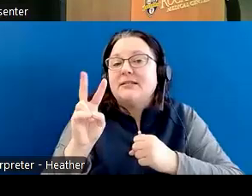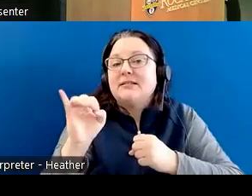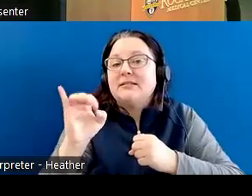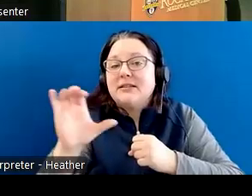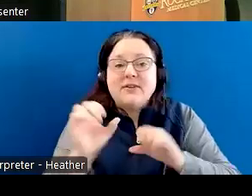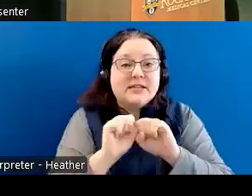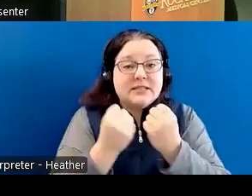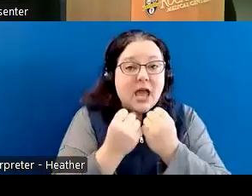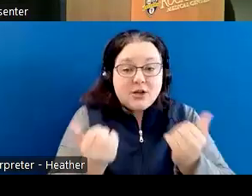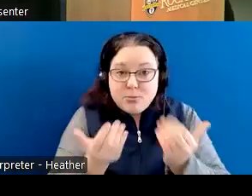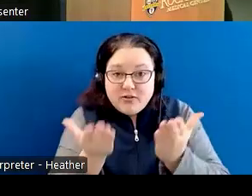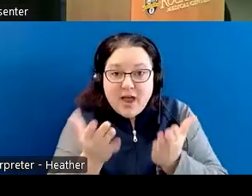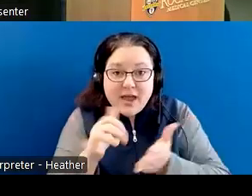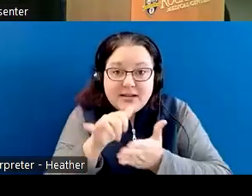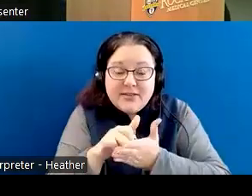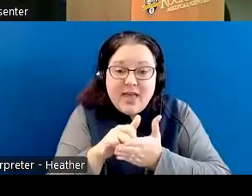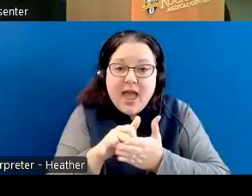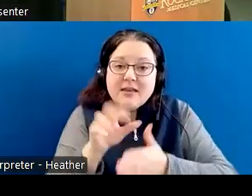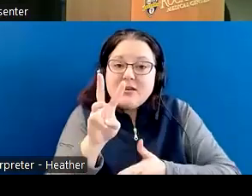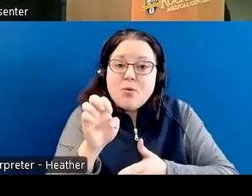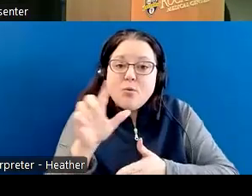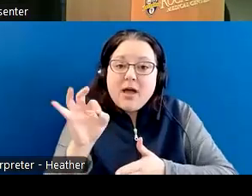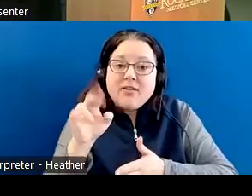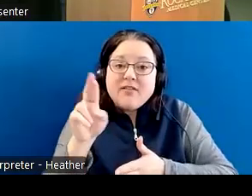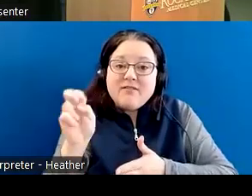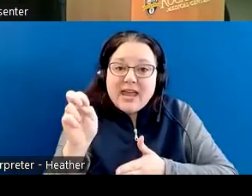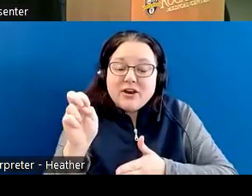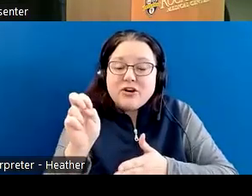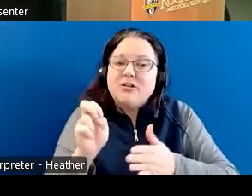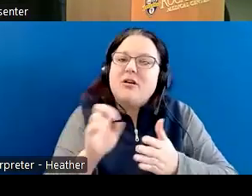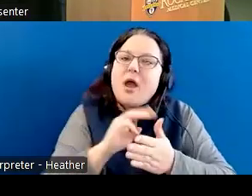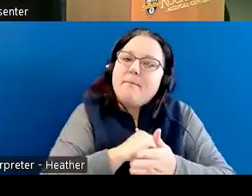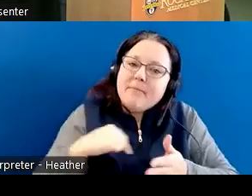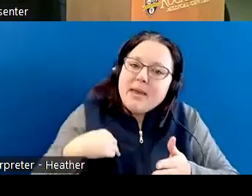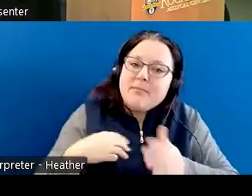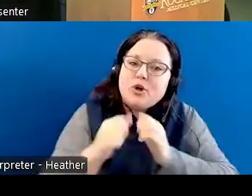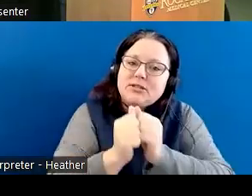collective support and welfare uh where members themselves together meet the needs of each other